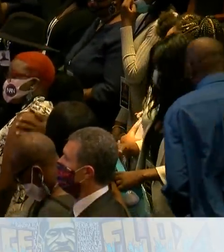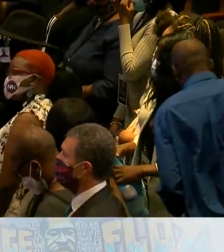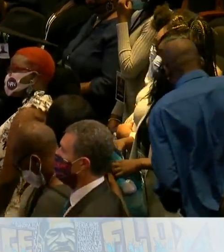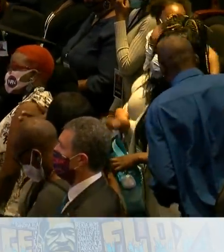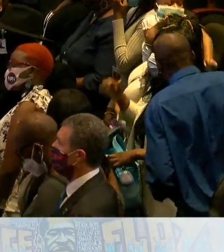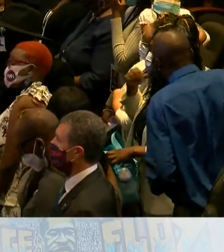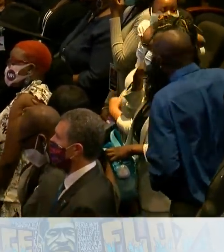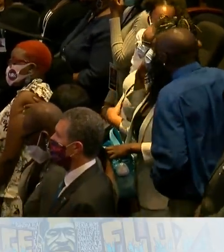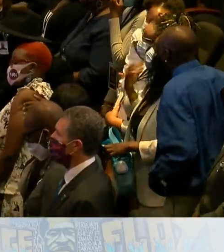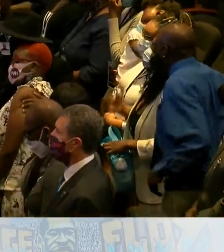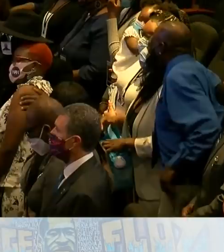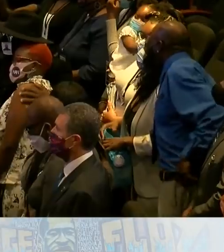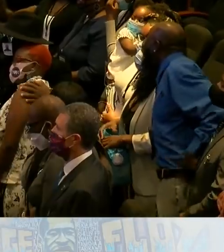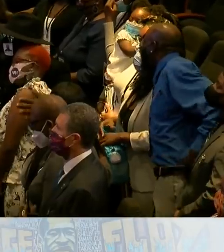YOU ARE